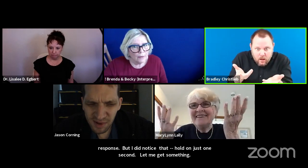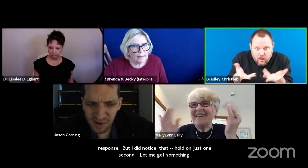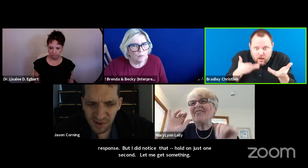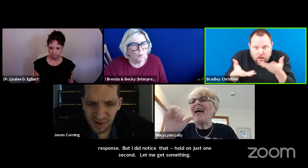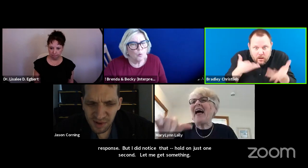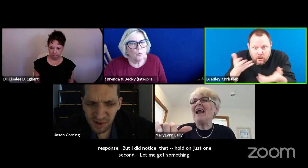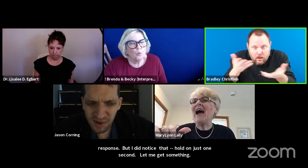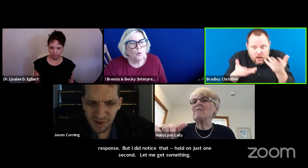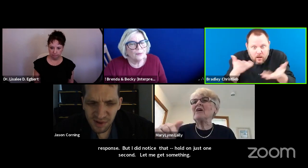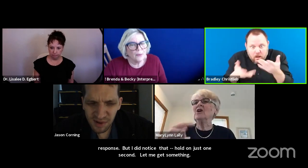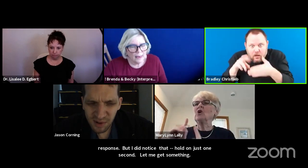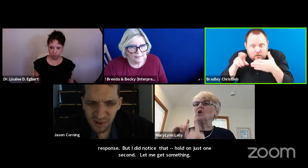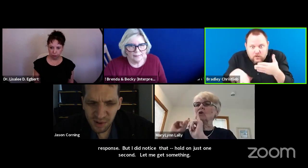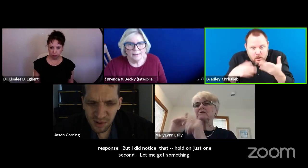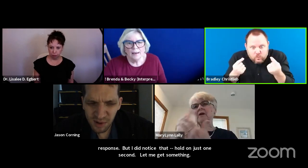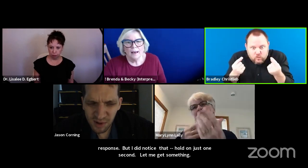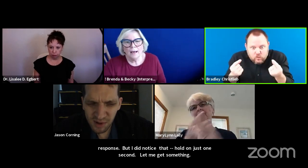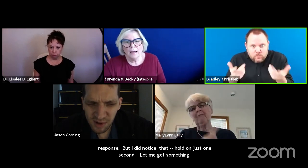Then what then?